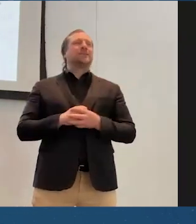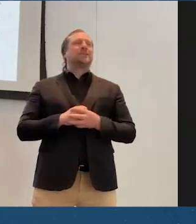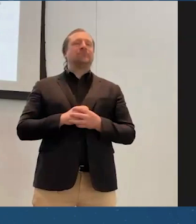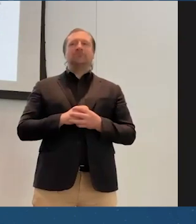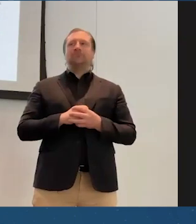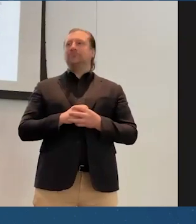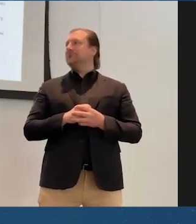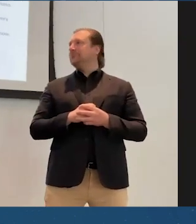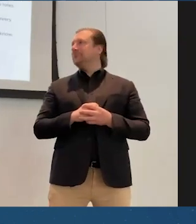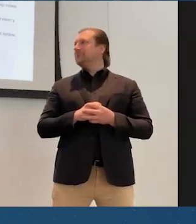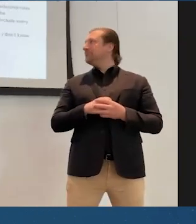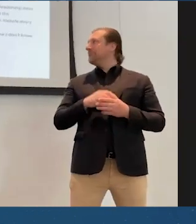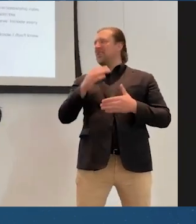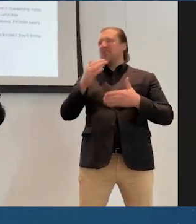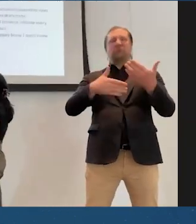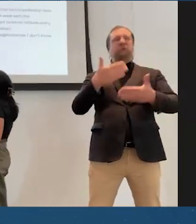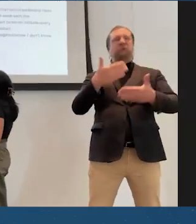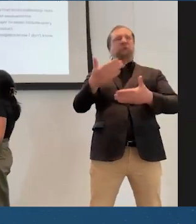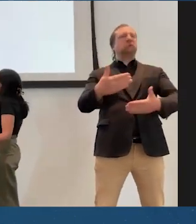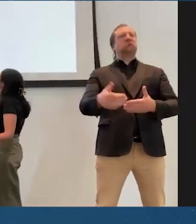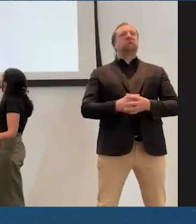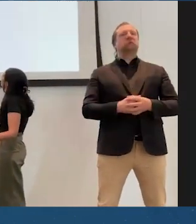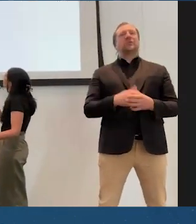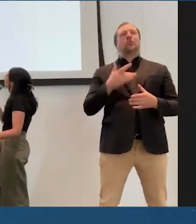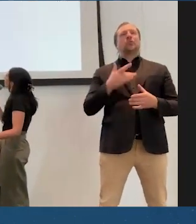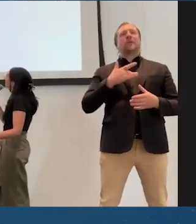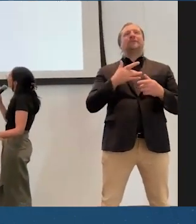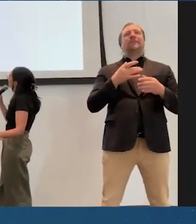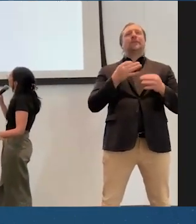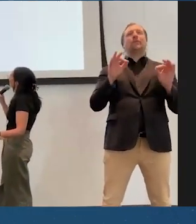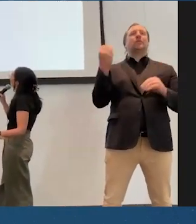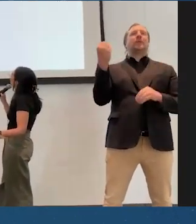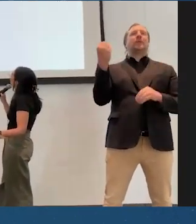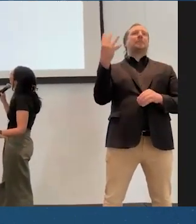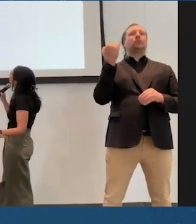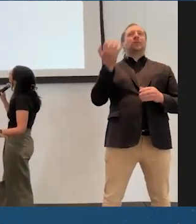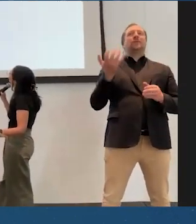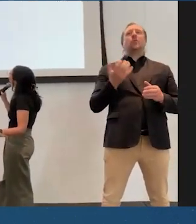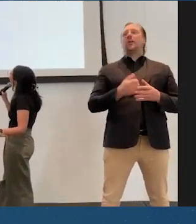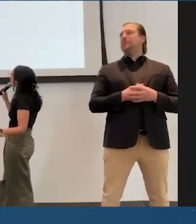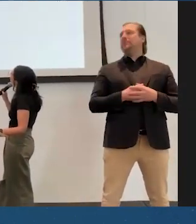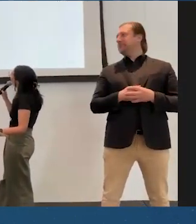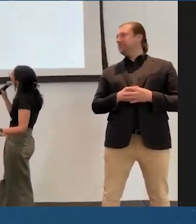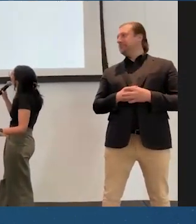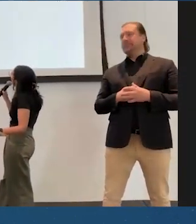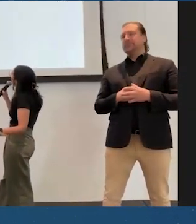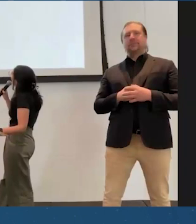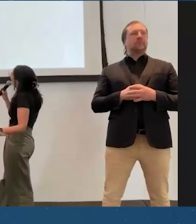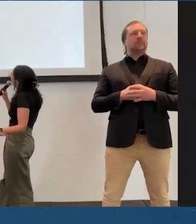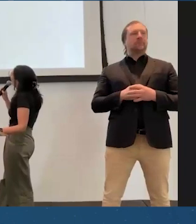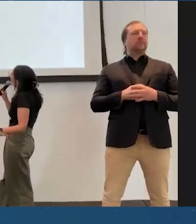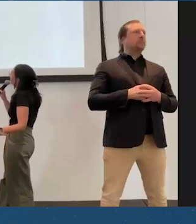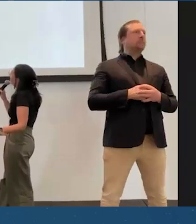I'm going to move through these quite quickly, so feel free to snap a picture if you want to read them later.